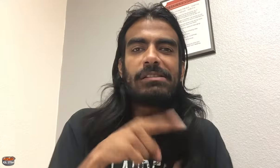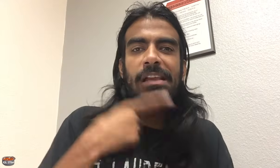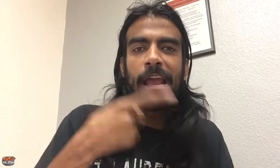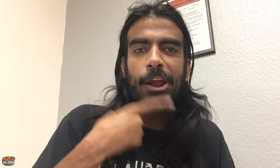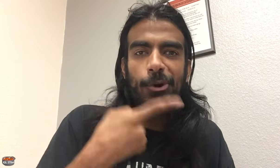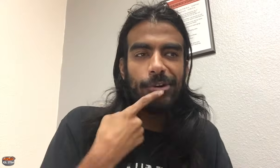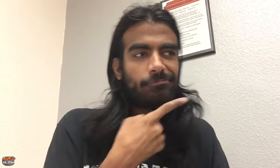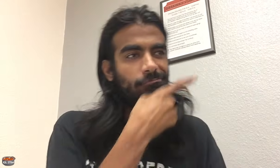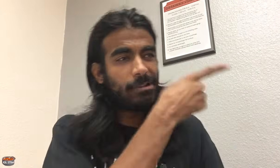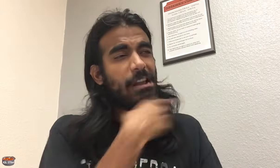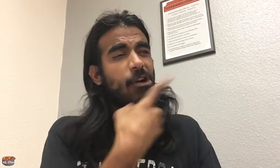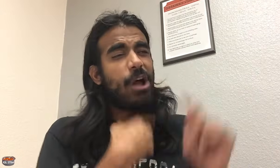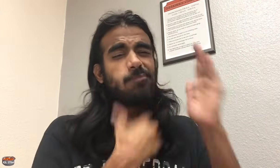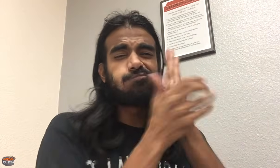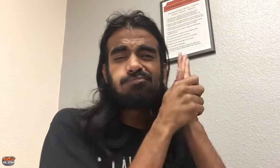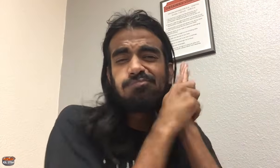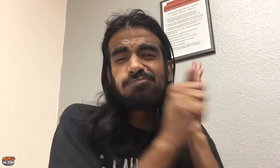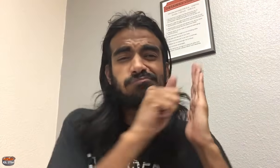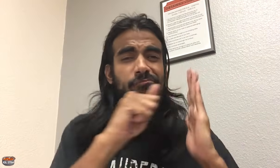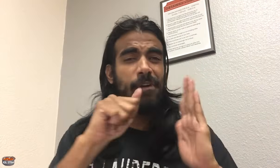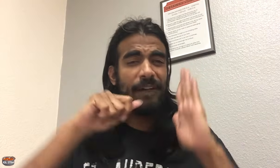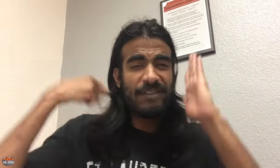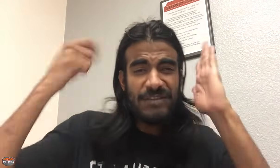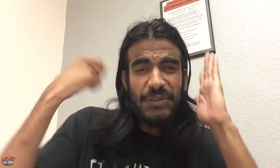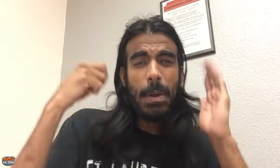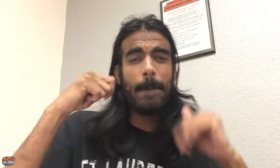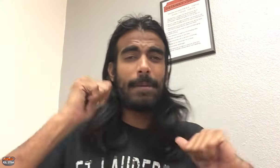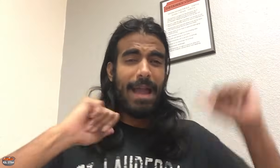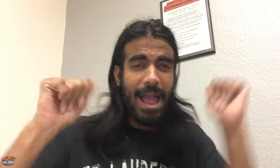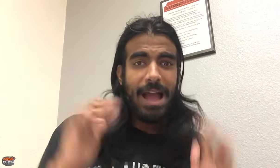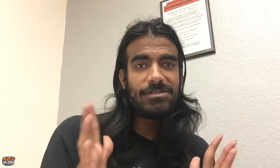that we can do anything hearing people can do. We have the skills